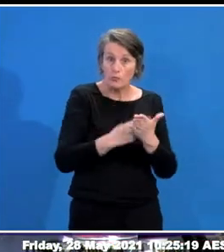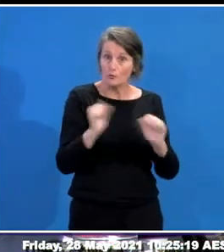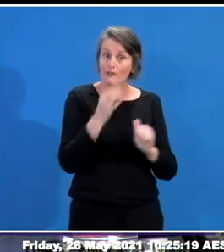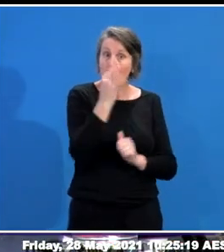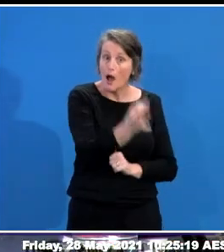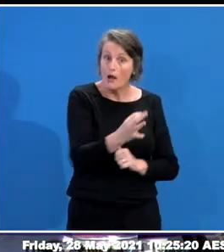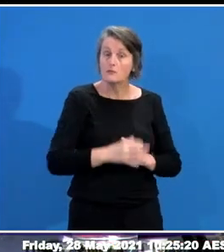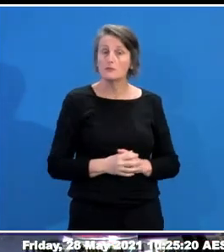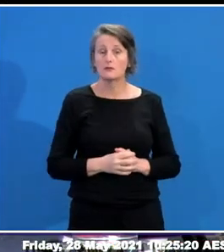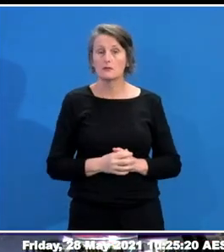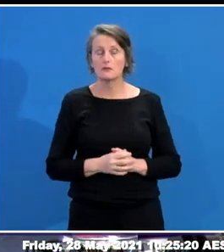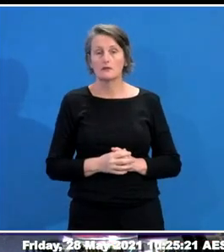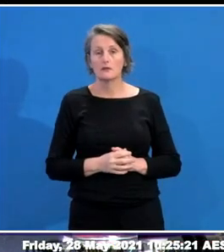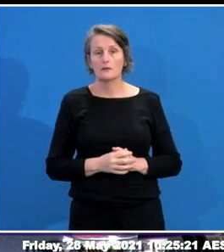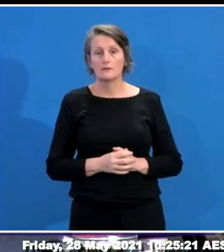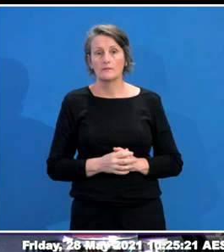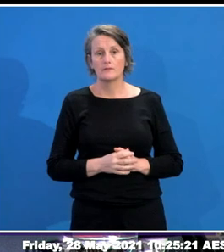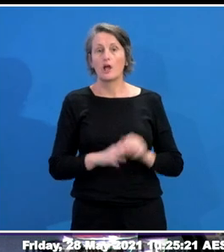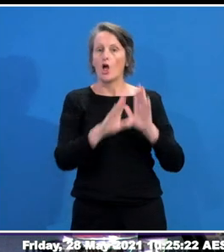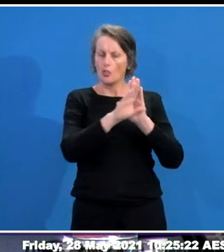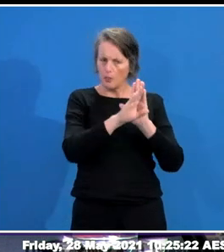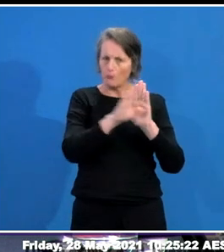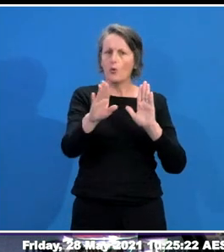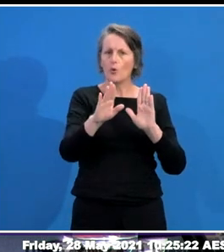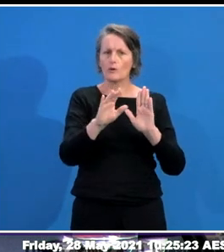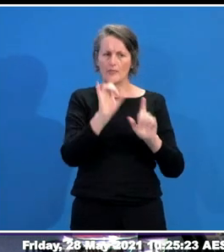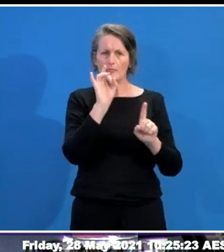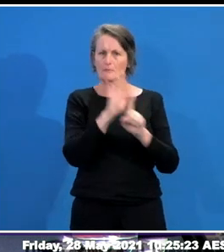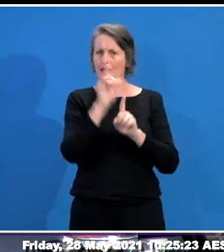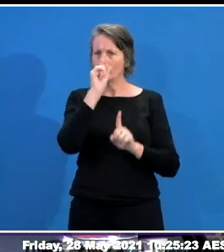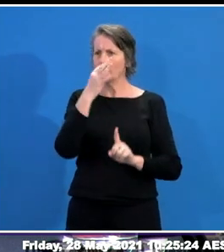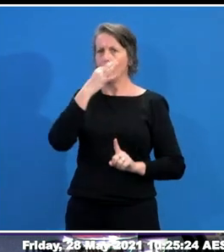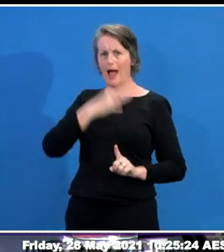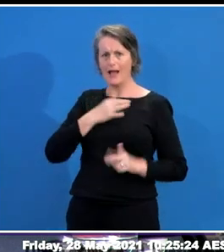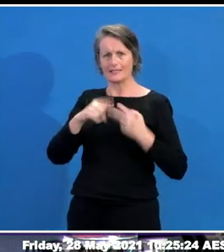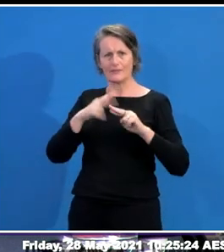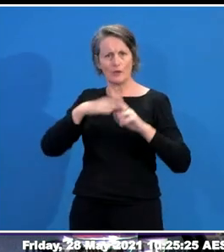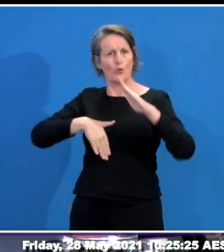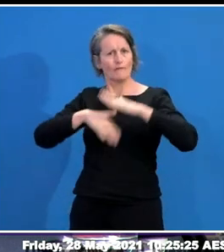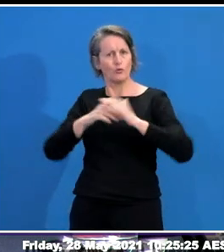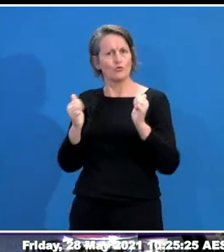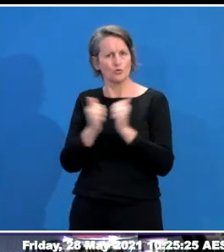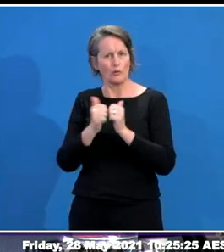Our Board always has the opportunity to ask for any information, and we are very transparent with that information to the board.